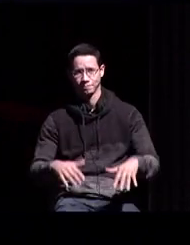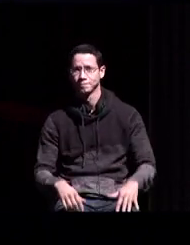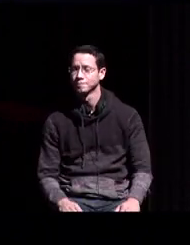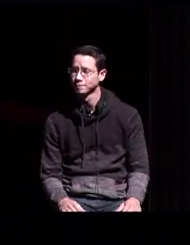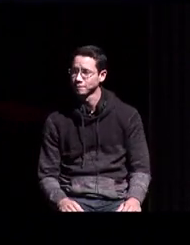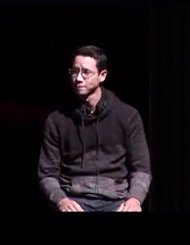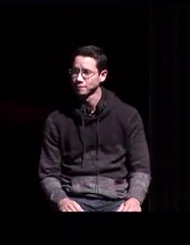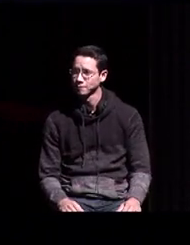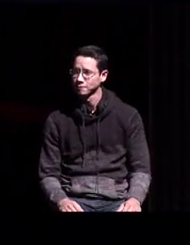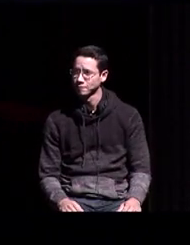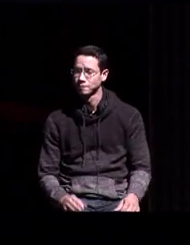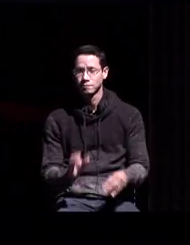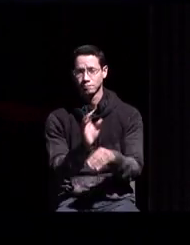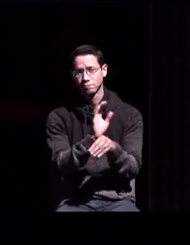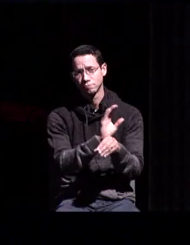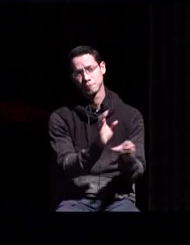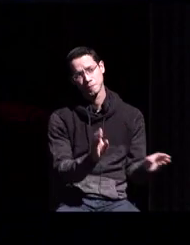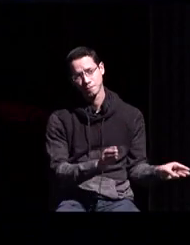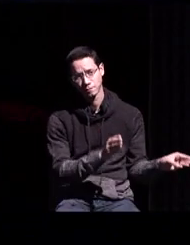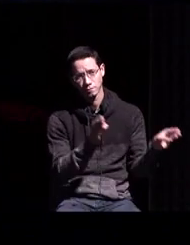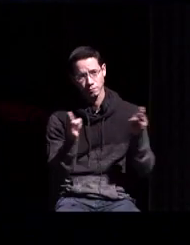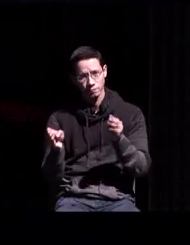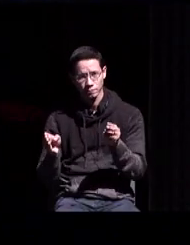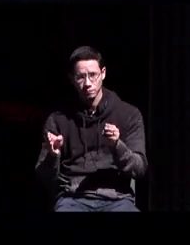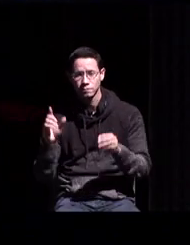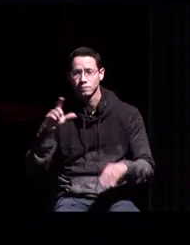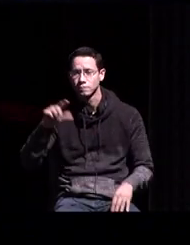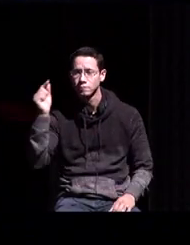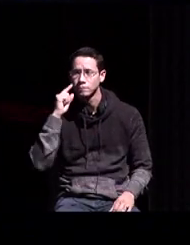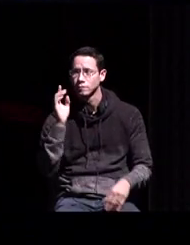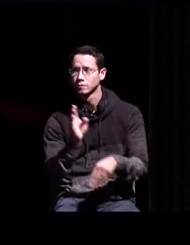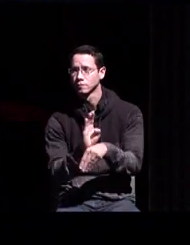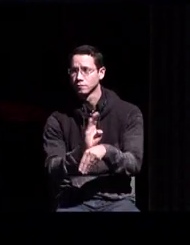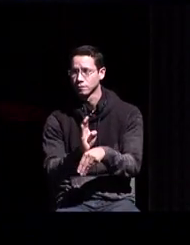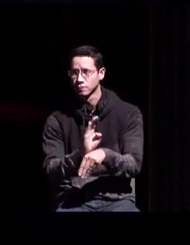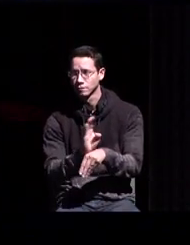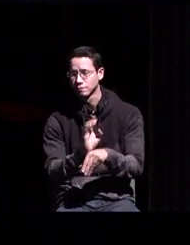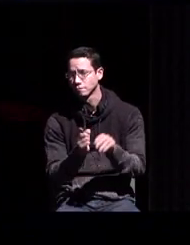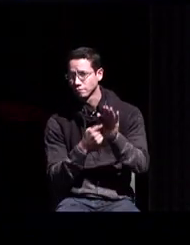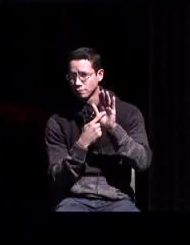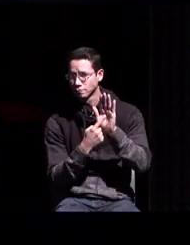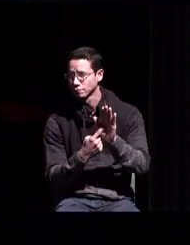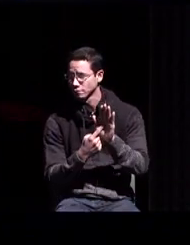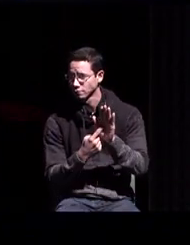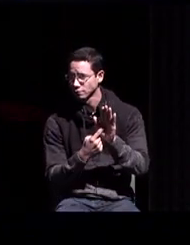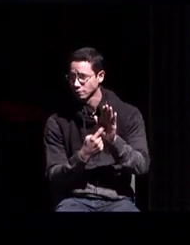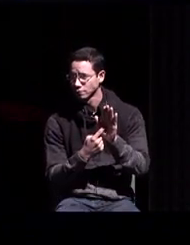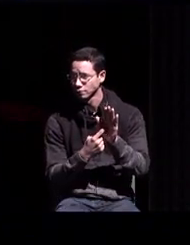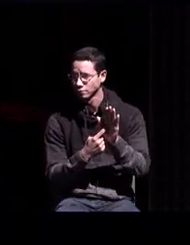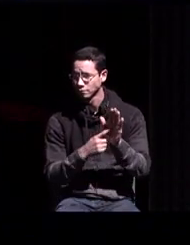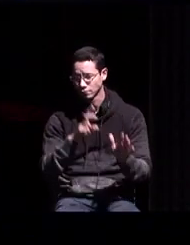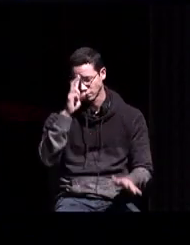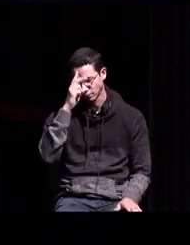My video was selected, but since it was a video of me speaking